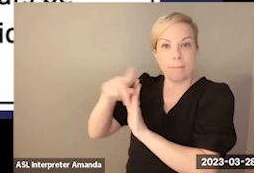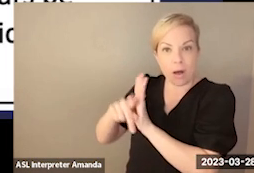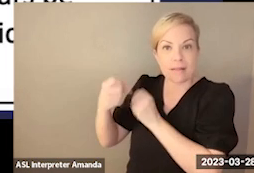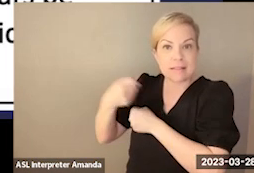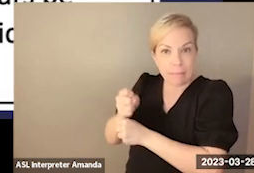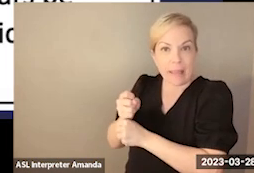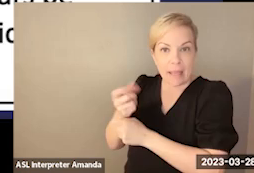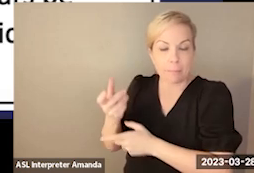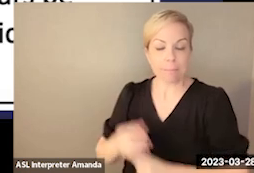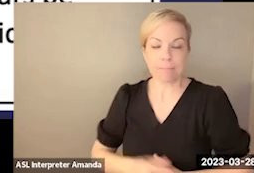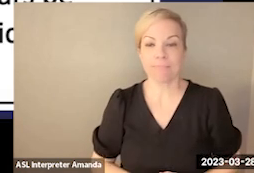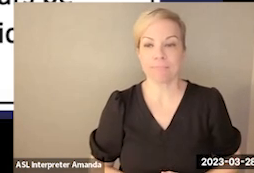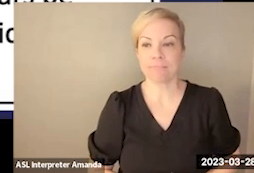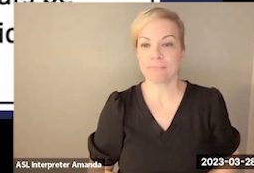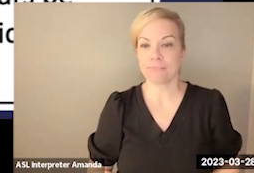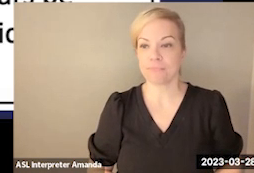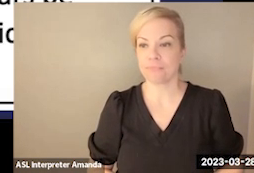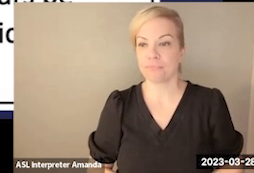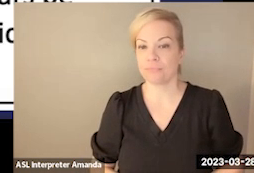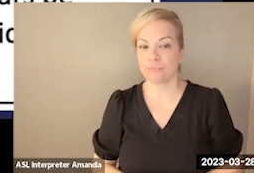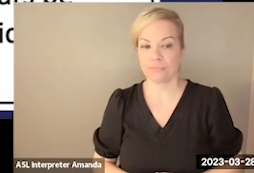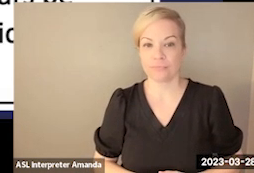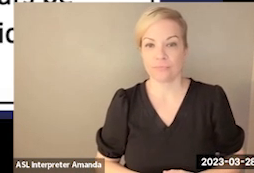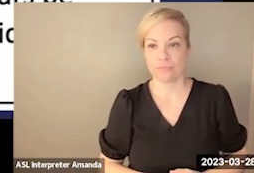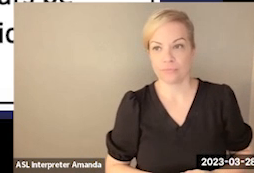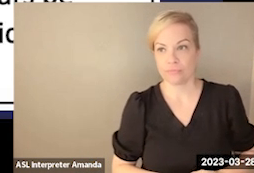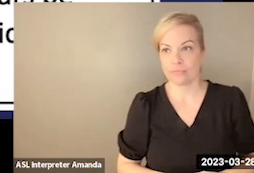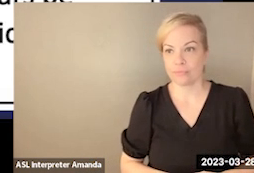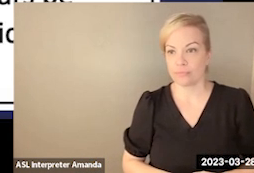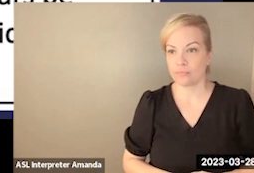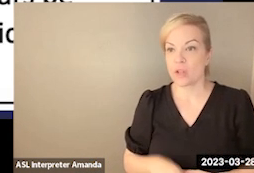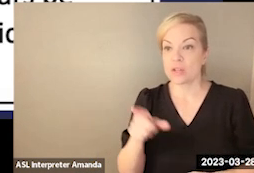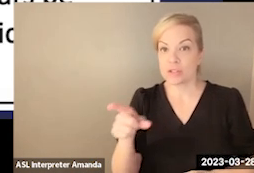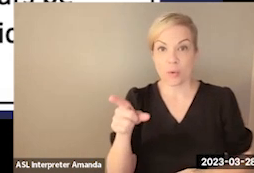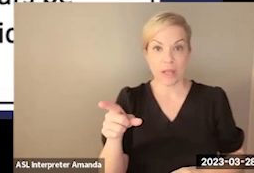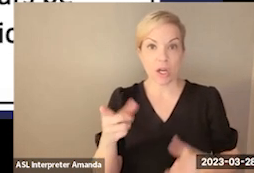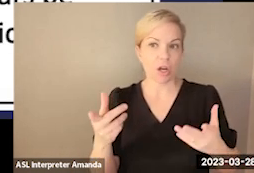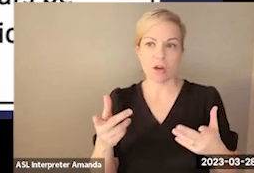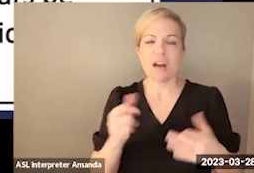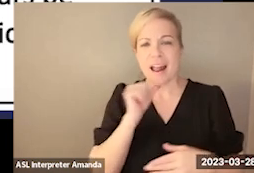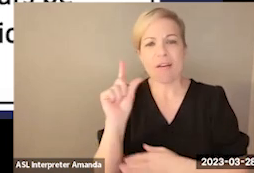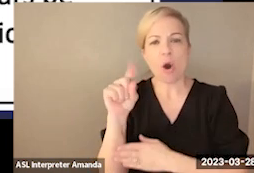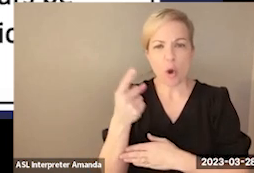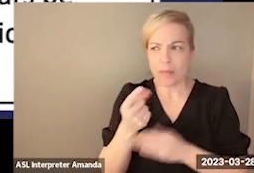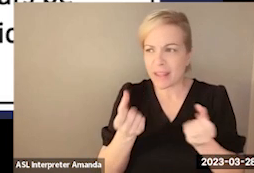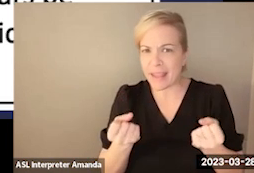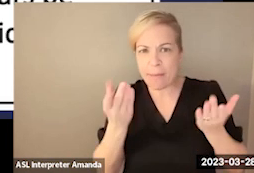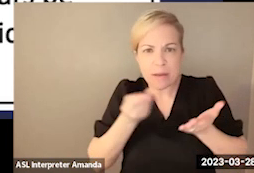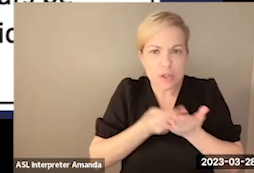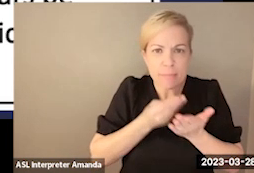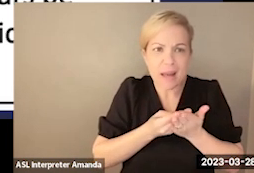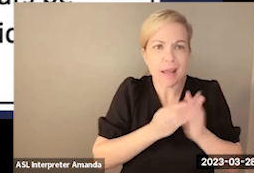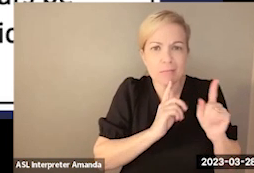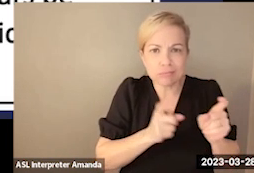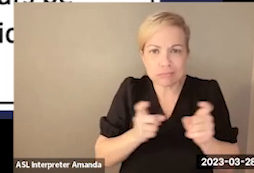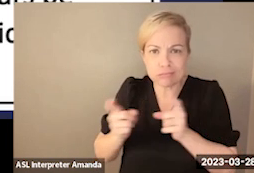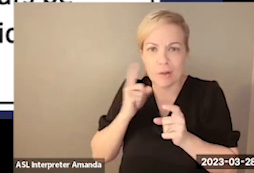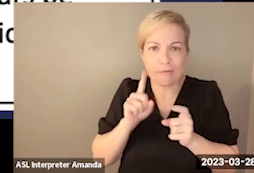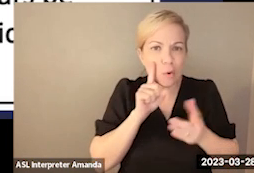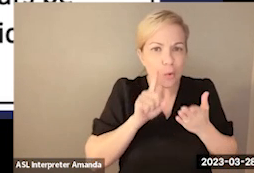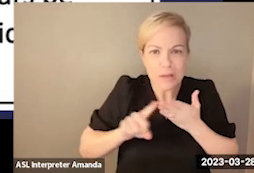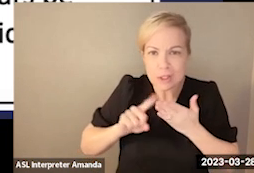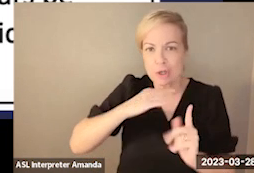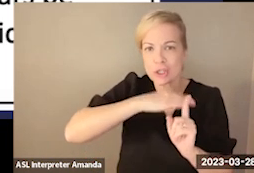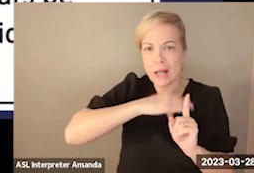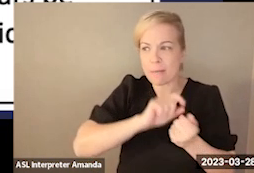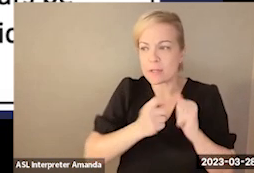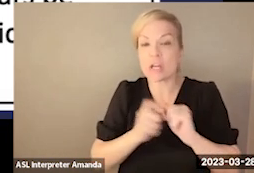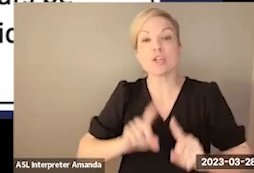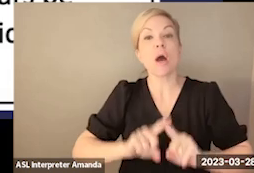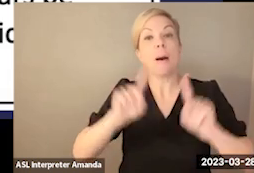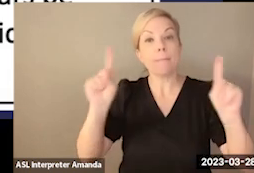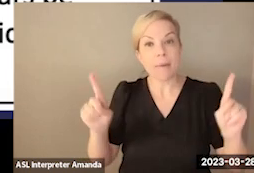Debbie Stine, Science & Technology Policy Academy: So here we're, you know, not just like looking at how much funding should go to research and climate change, but trying to understand the impacts of climate change and what decisions should be made.